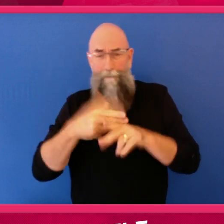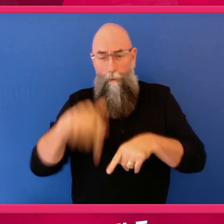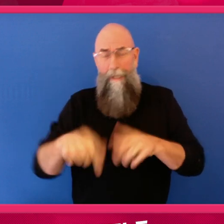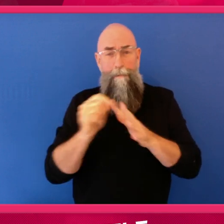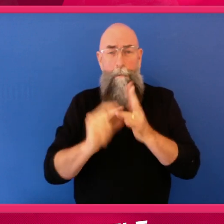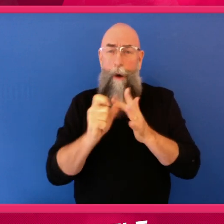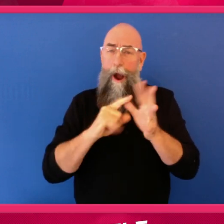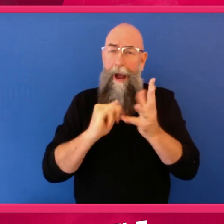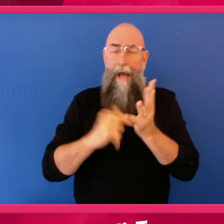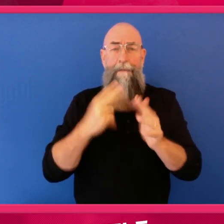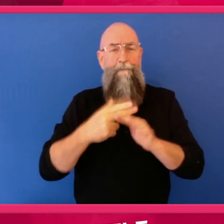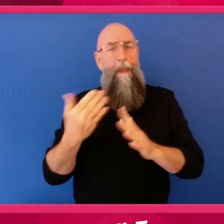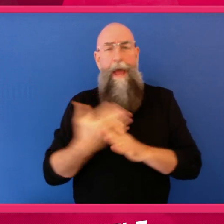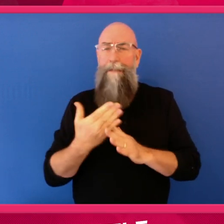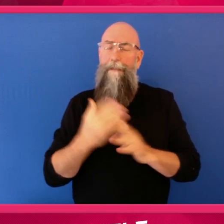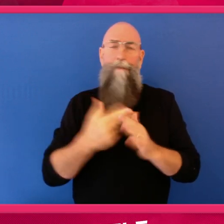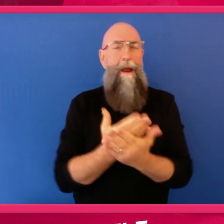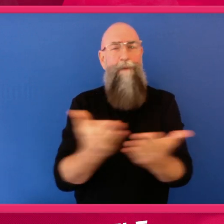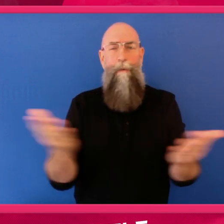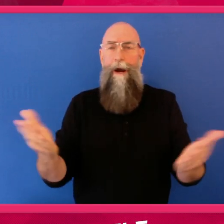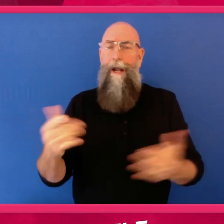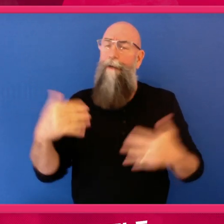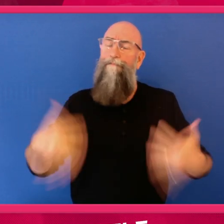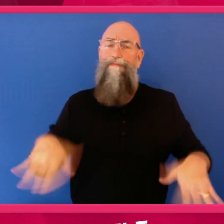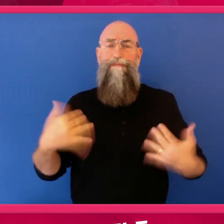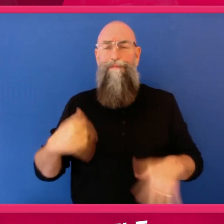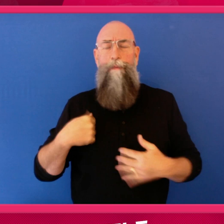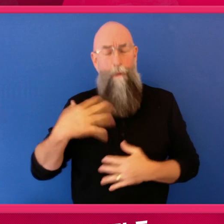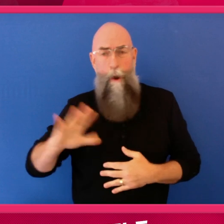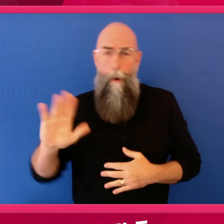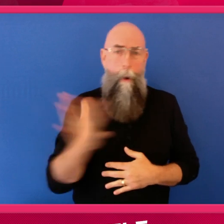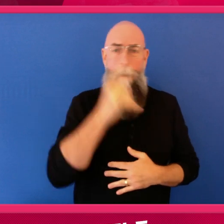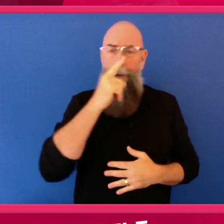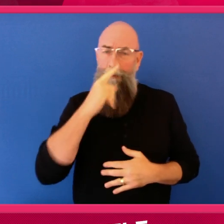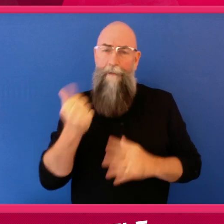it is for everyone and the performances that we saw yesterday from the mob were for everyone